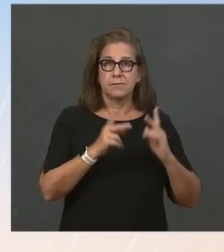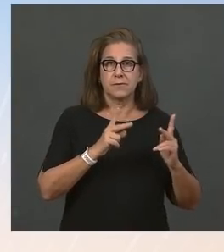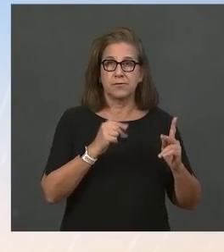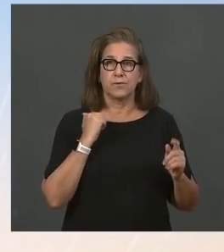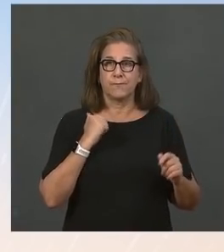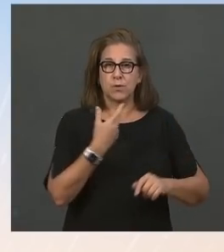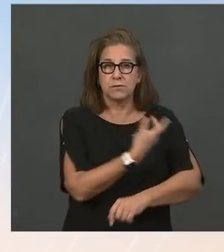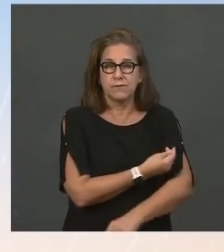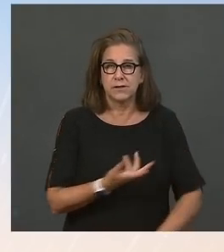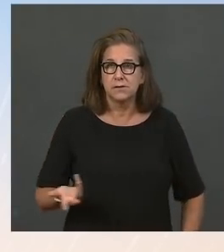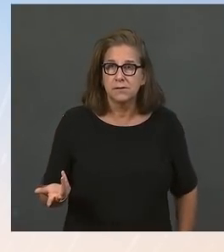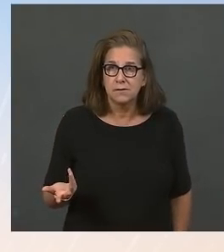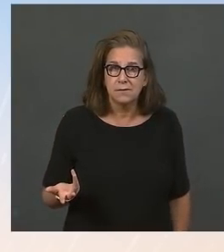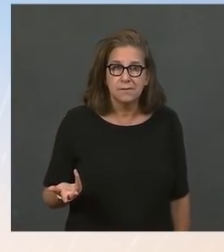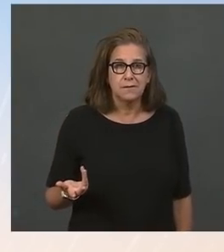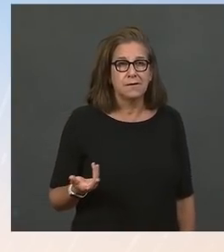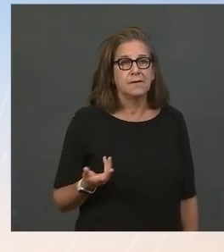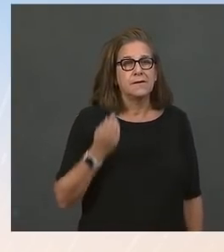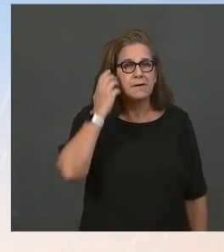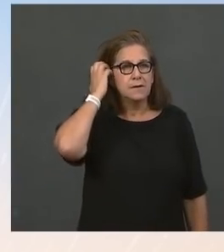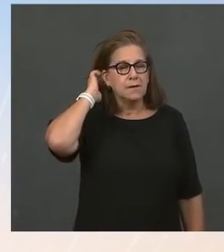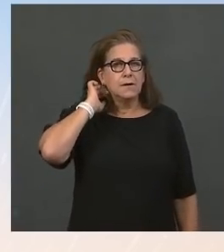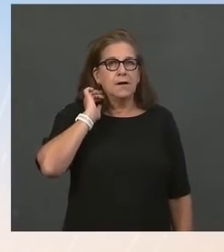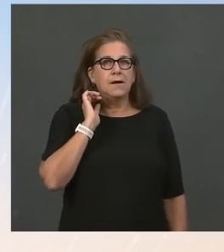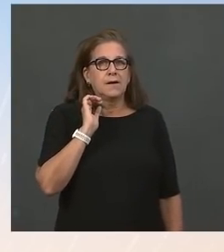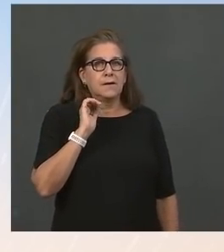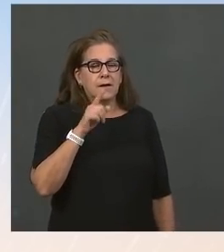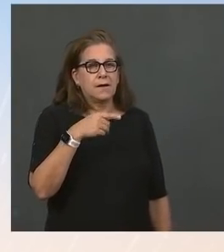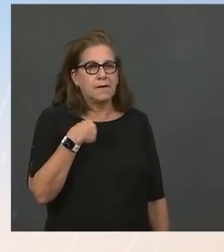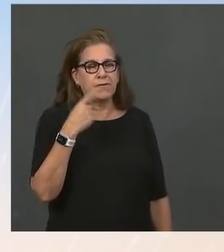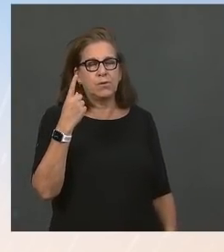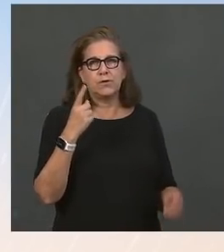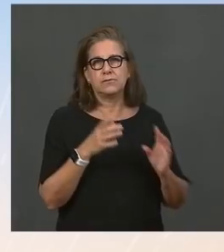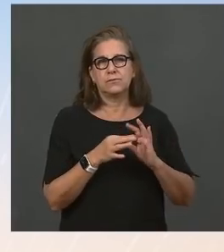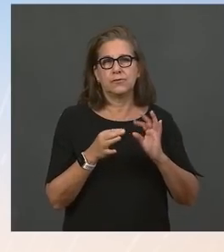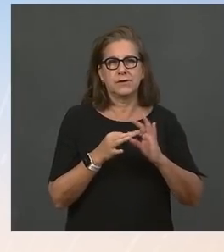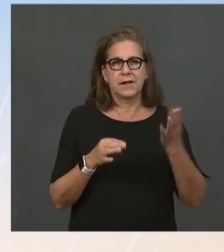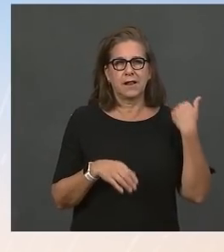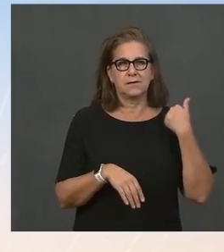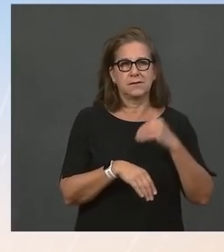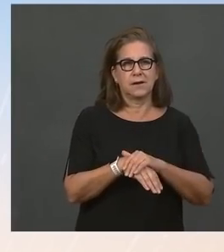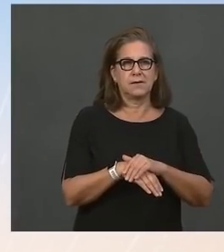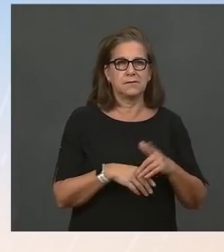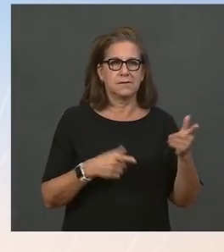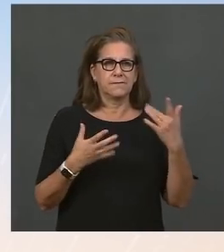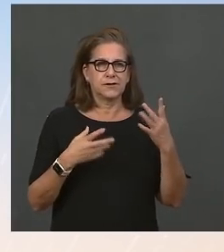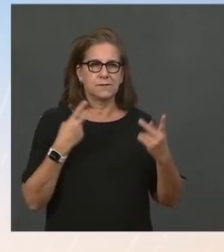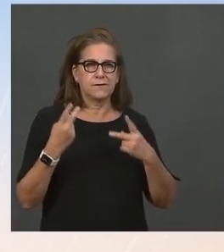why did President Biden say he has been to the border? Ms. Psaki: Well, Peter, as you may have seen,